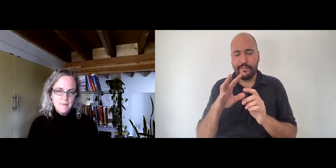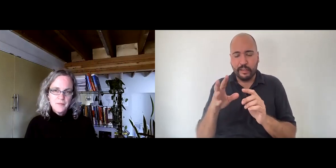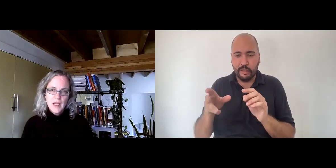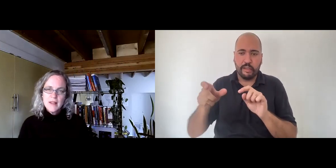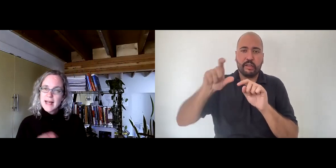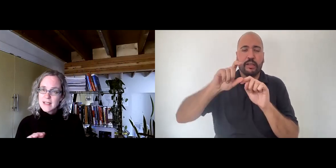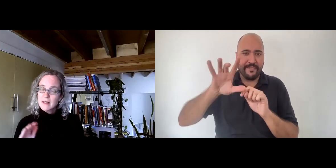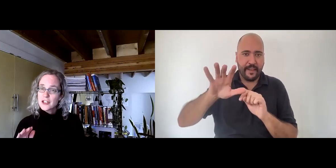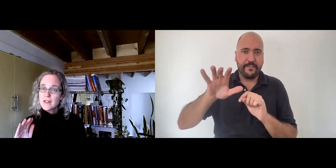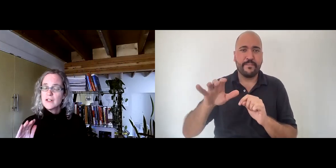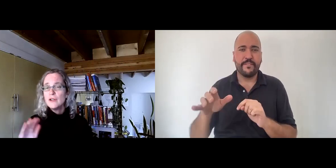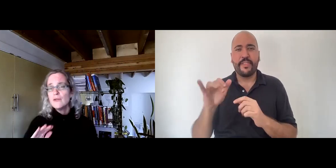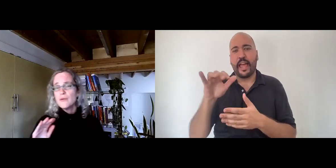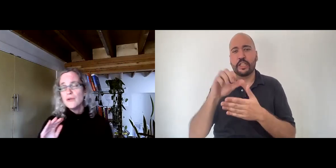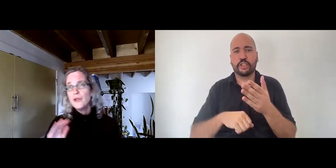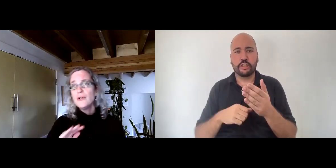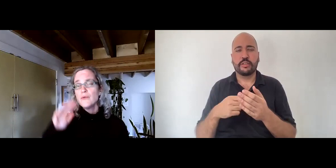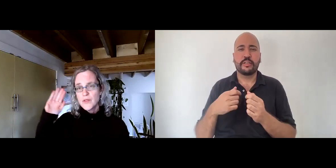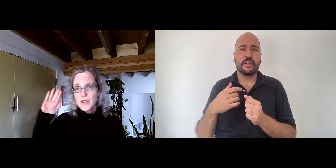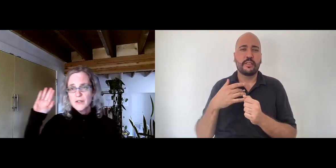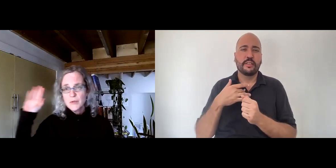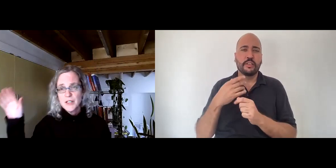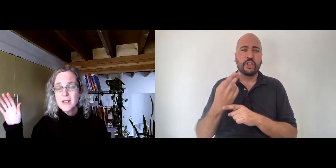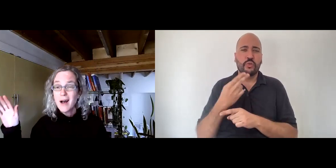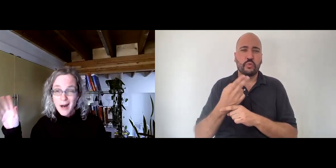That deduction is used to reduce unearned income.